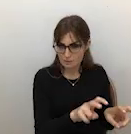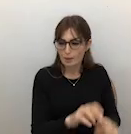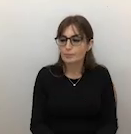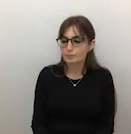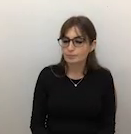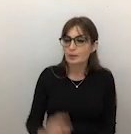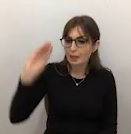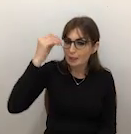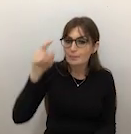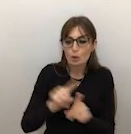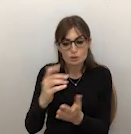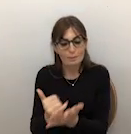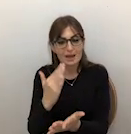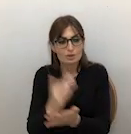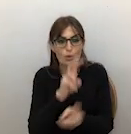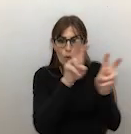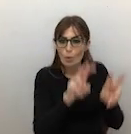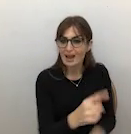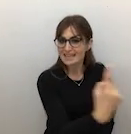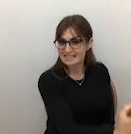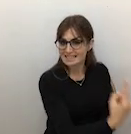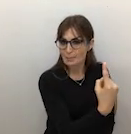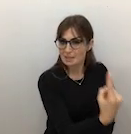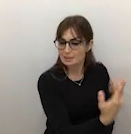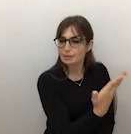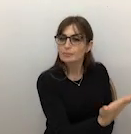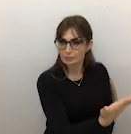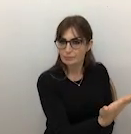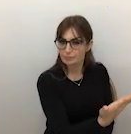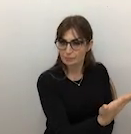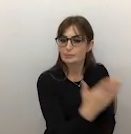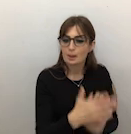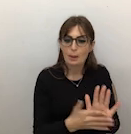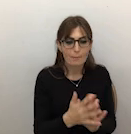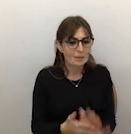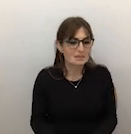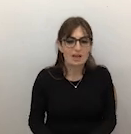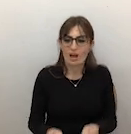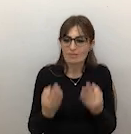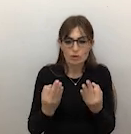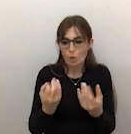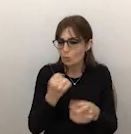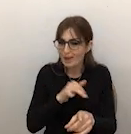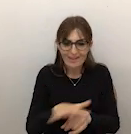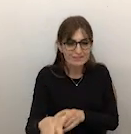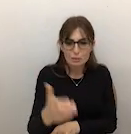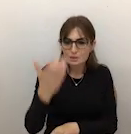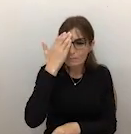The committee must also ensure that the auditor is independent. That is they are free from any influence, bias,